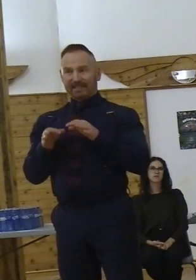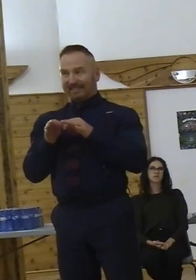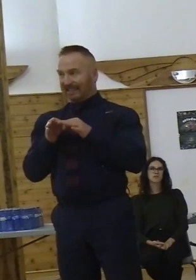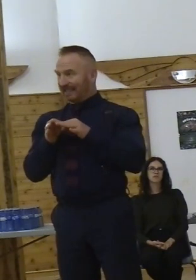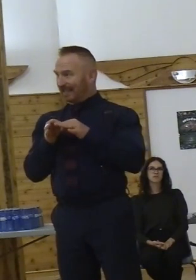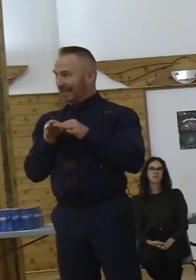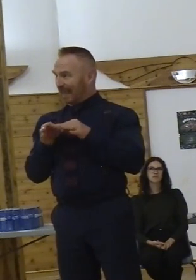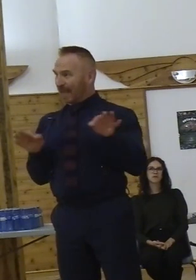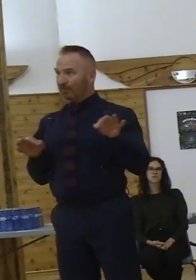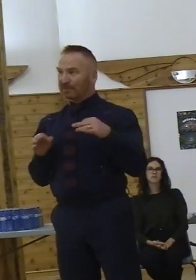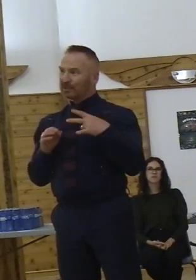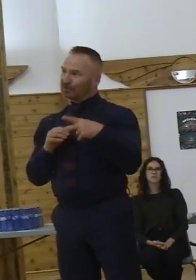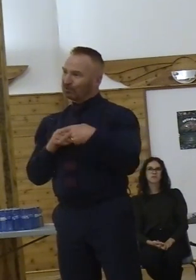have ever happened.